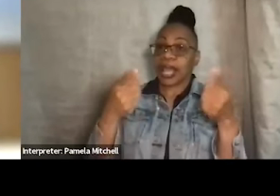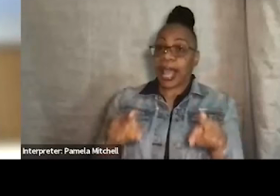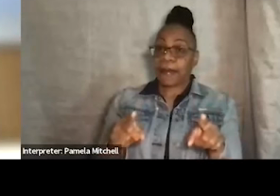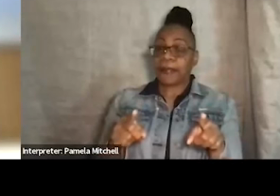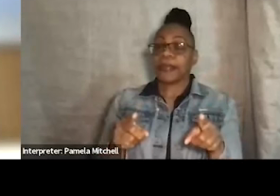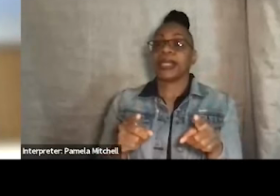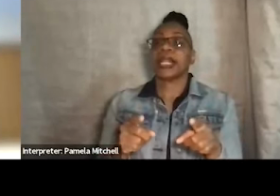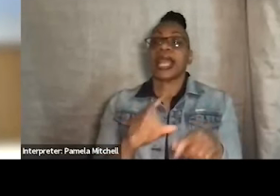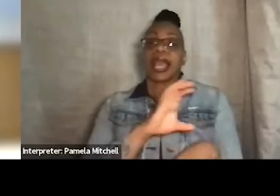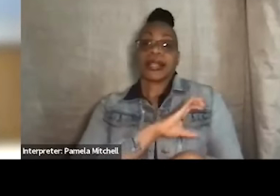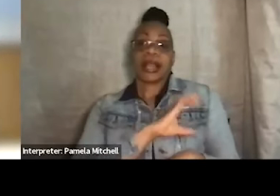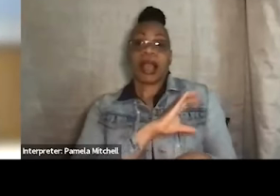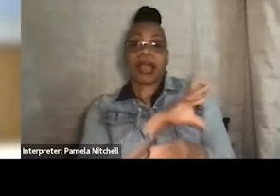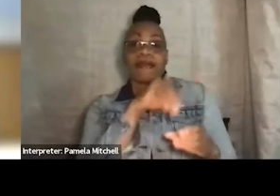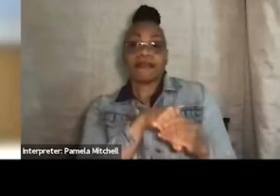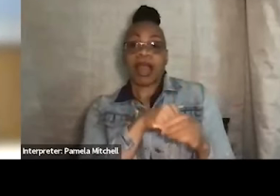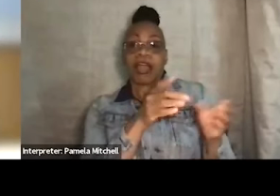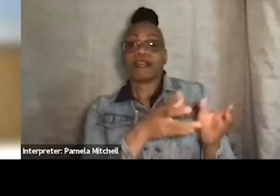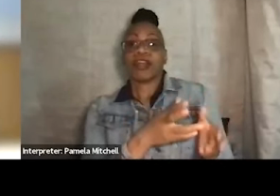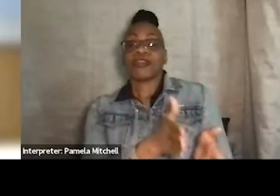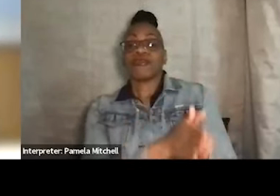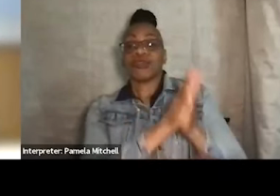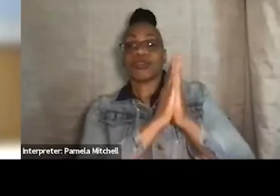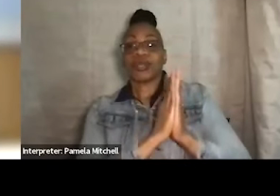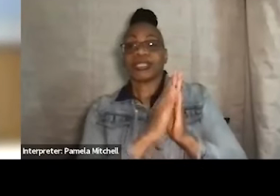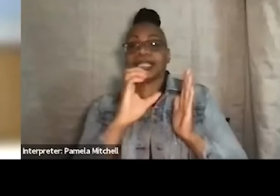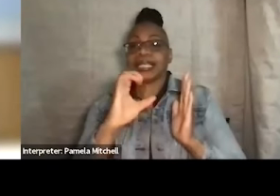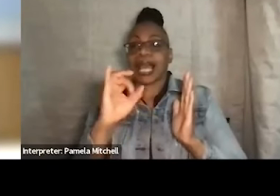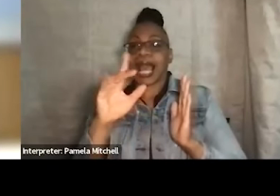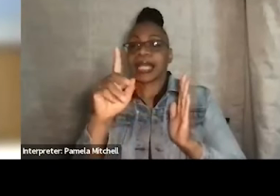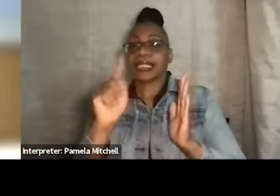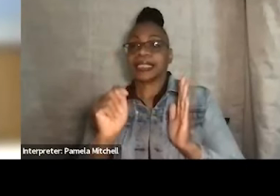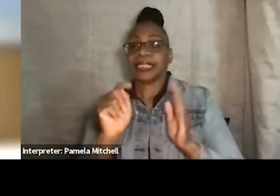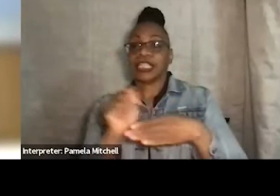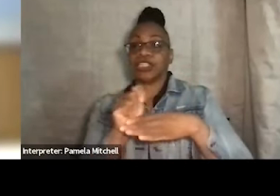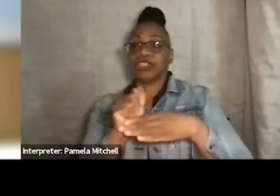they will request a CIT-trained officer to go out and assist.